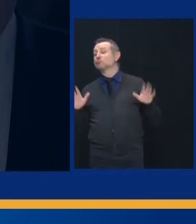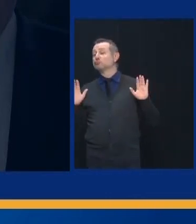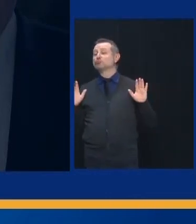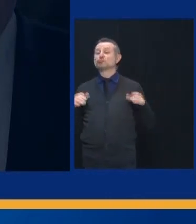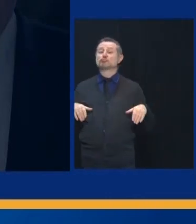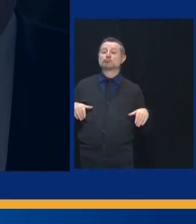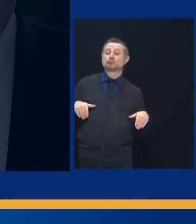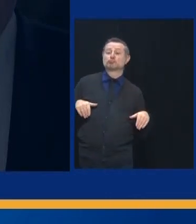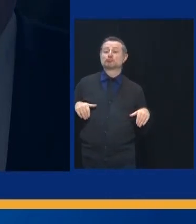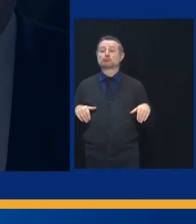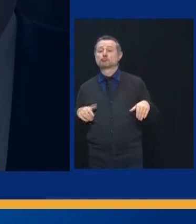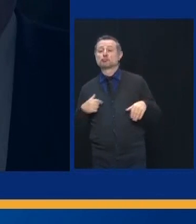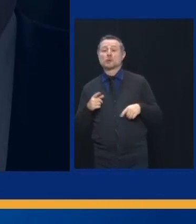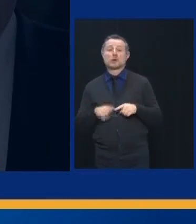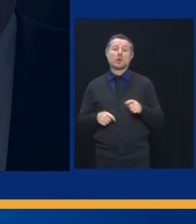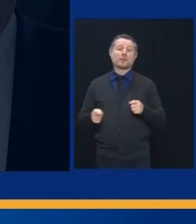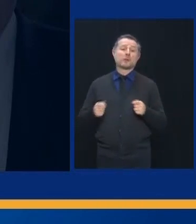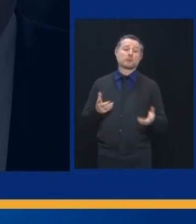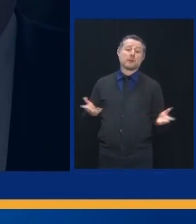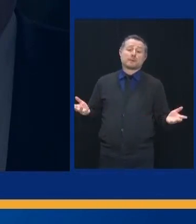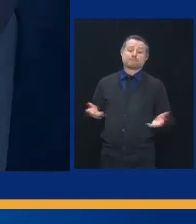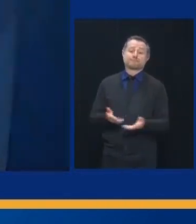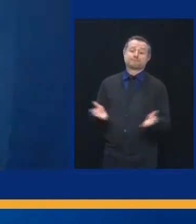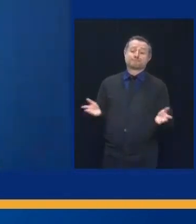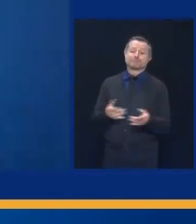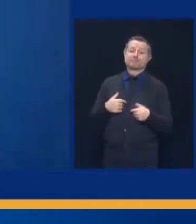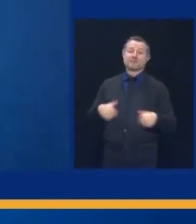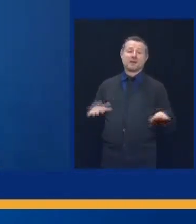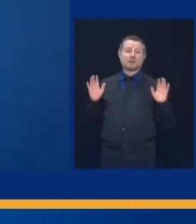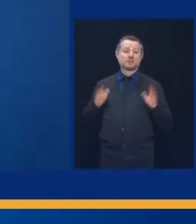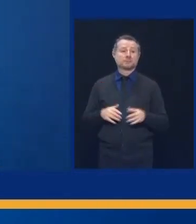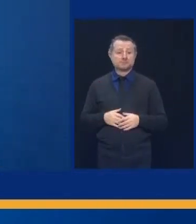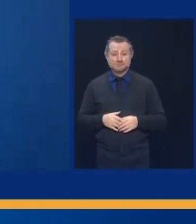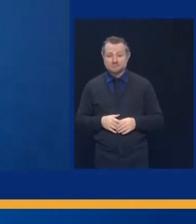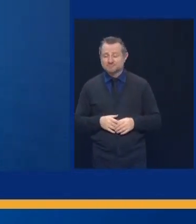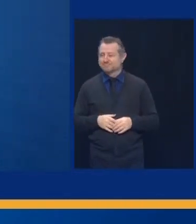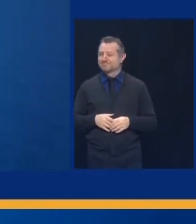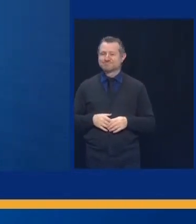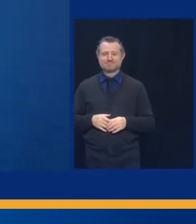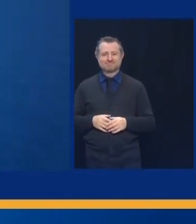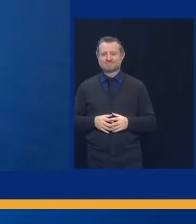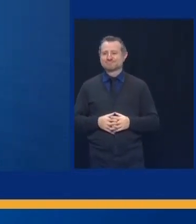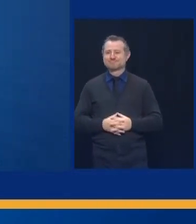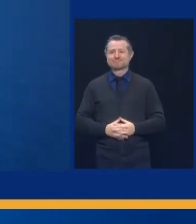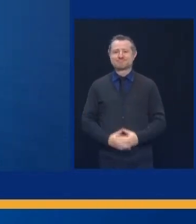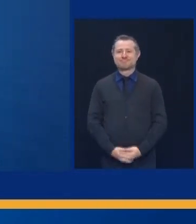THERE ARE FEWER CASES BECAUSE YOU HAVE FEWER TESTS. IT'S MORE PREEMPTIVE